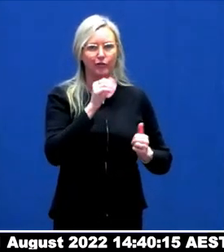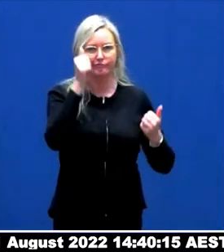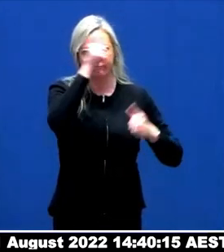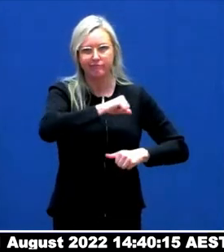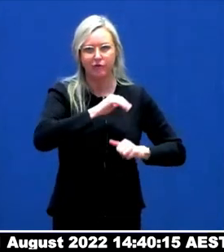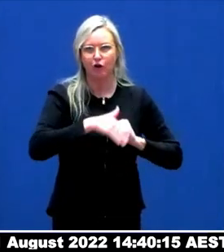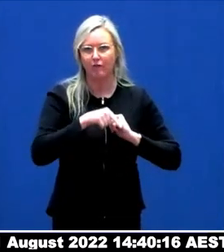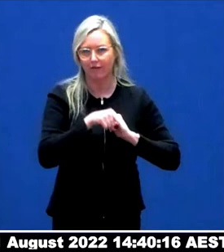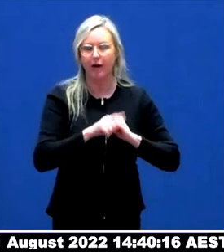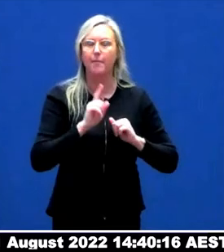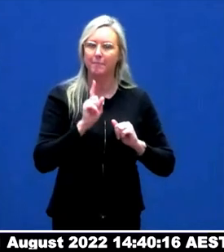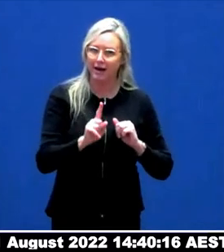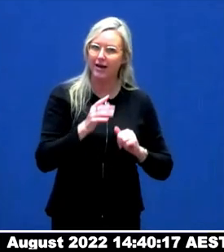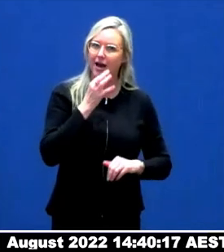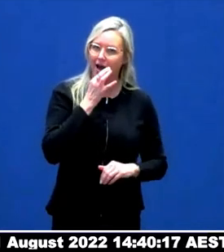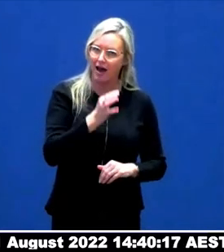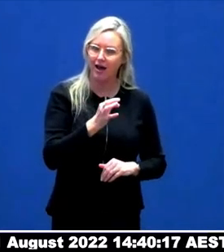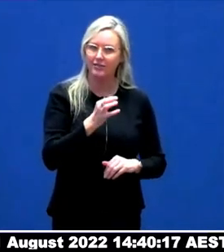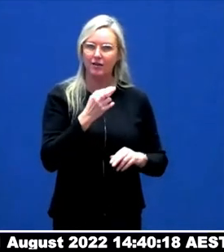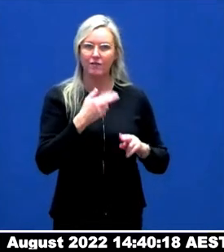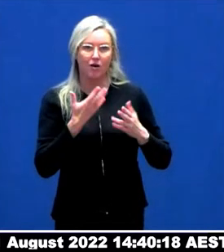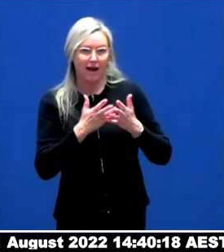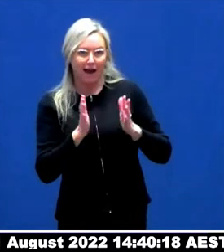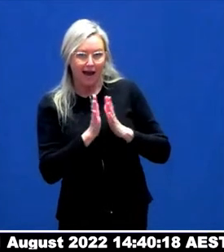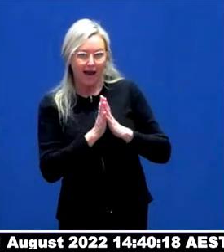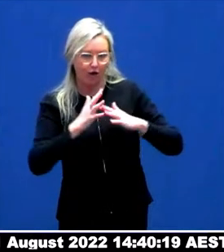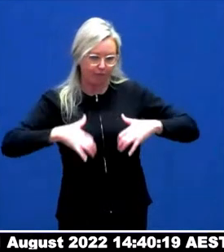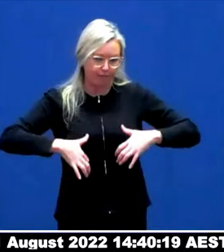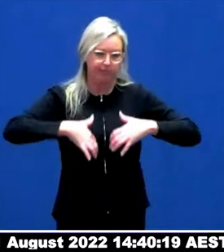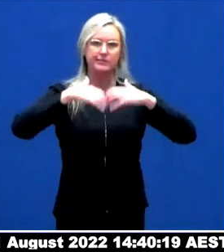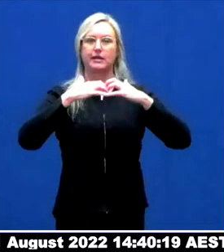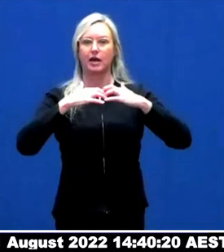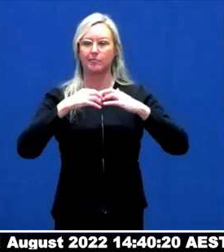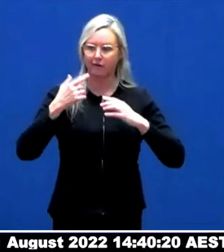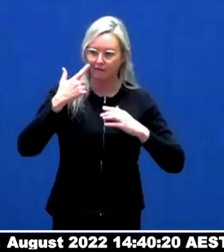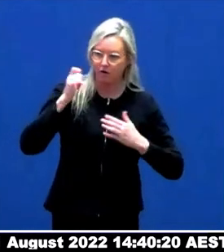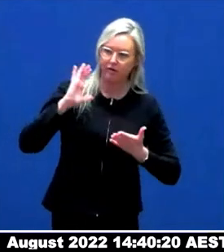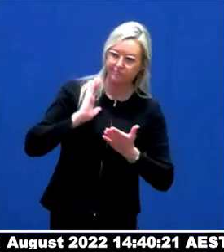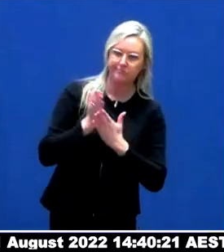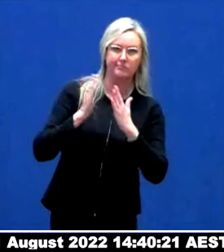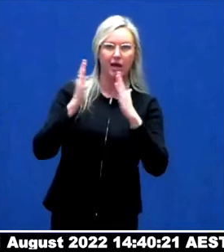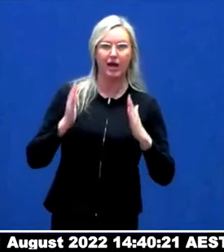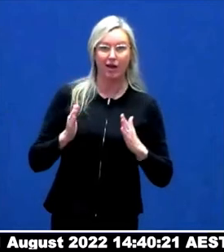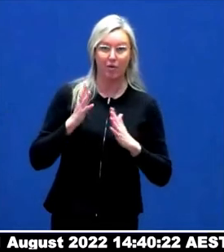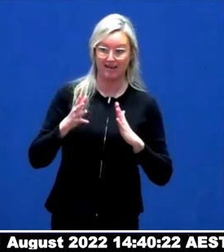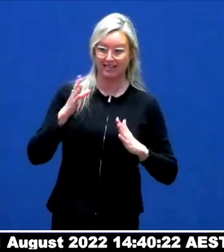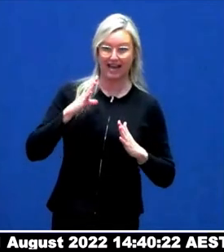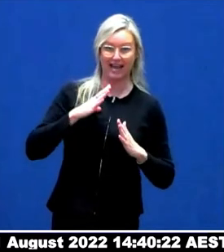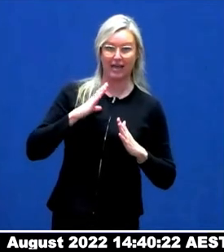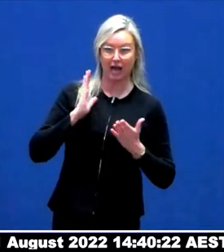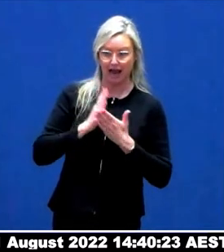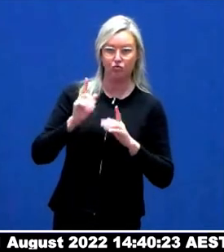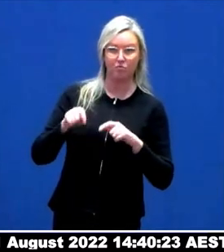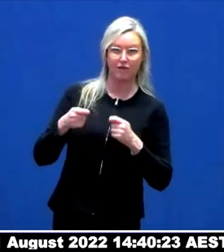capacity to implement relies upon there being a provider and a dwelling in which it